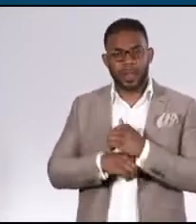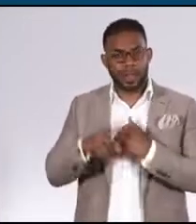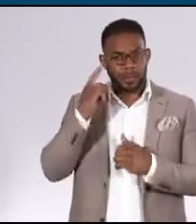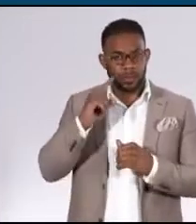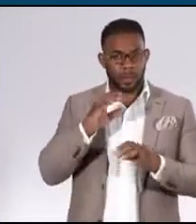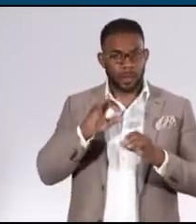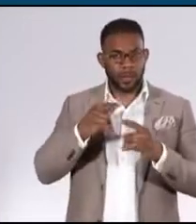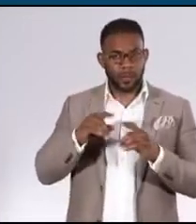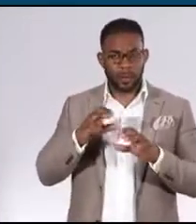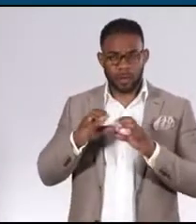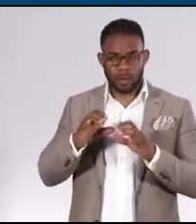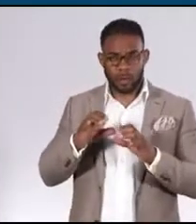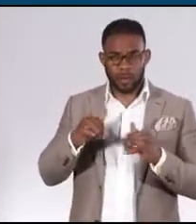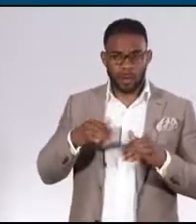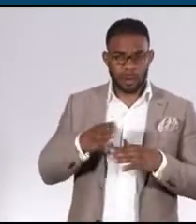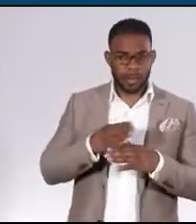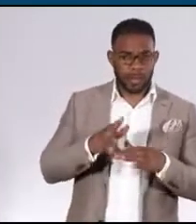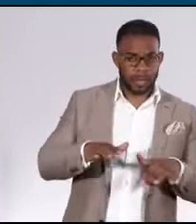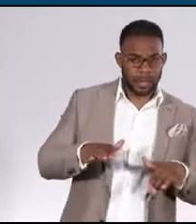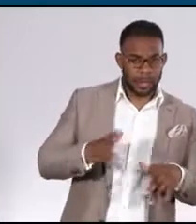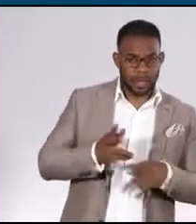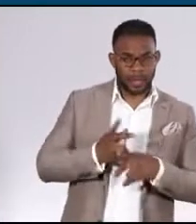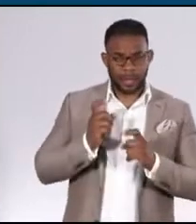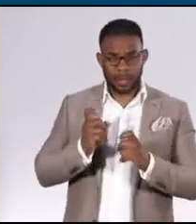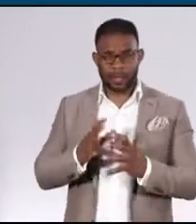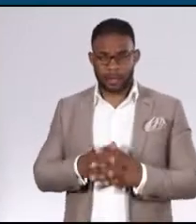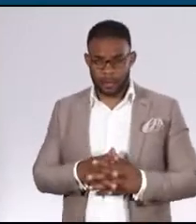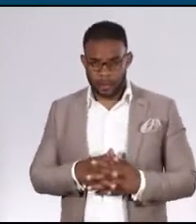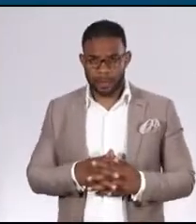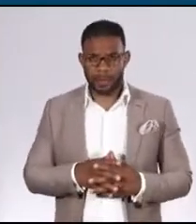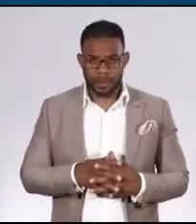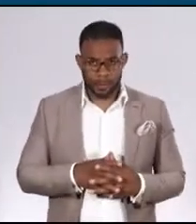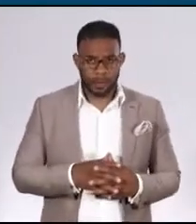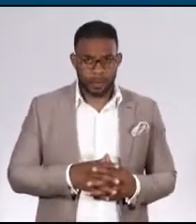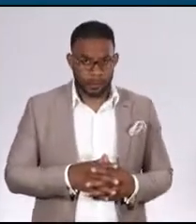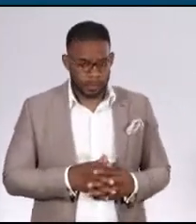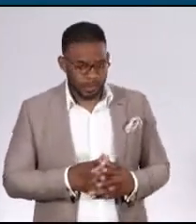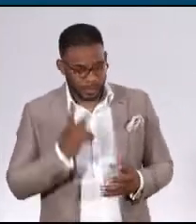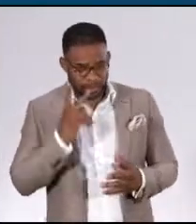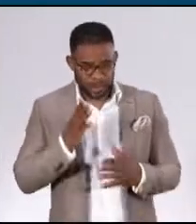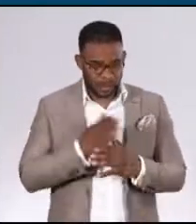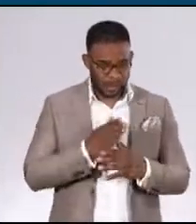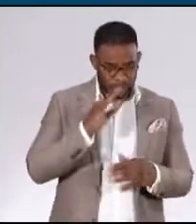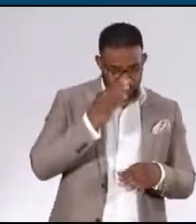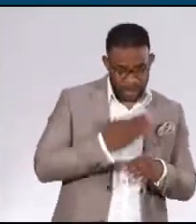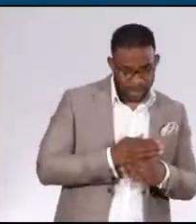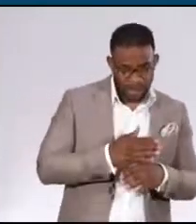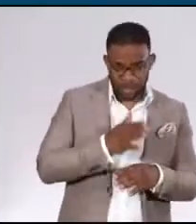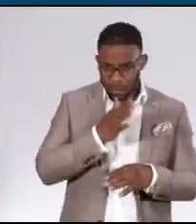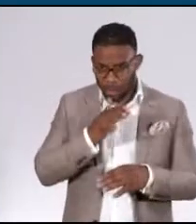between a child and a caregiver. Right? The diattically ship between a son and a mother or or daughter's mother or father